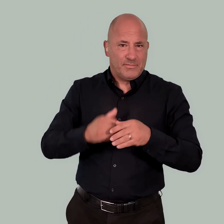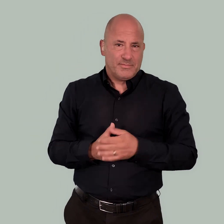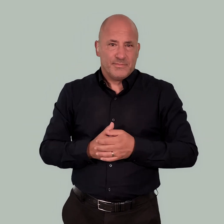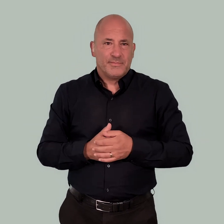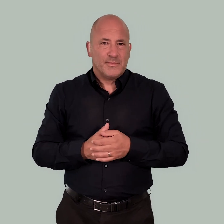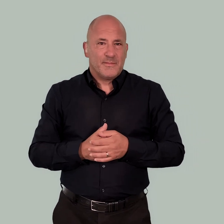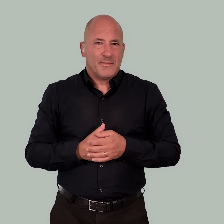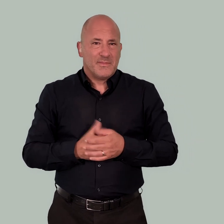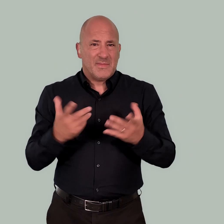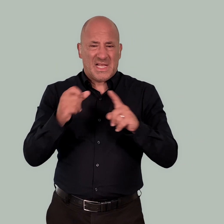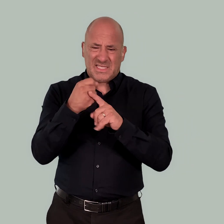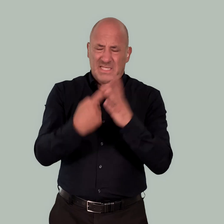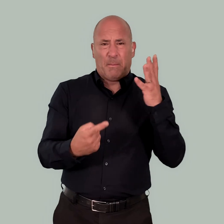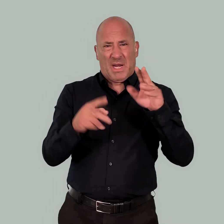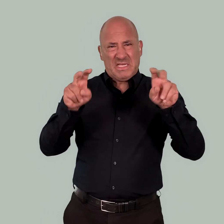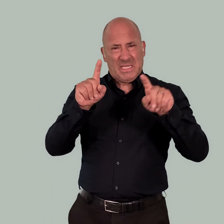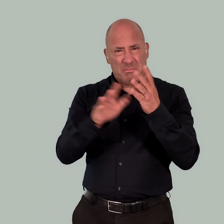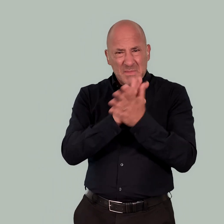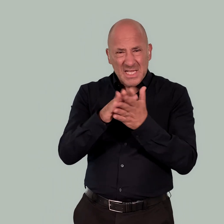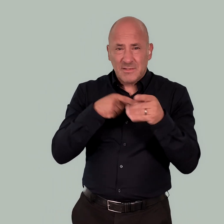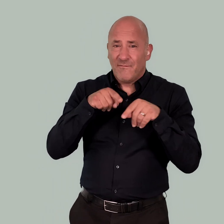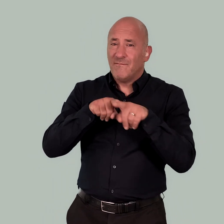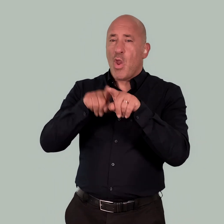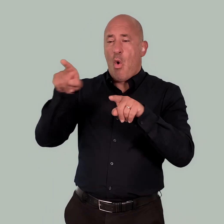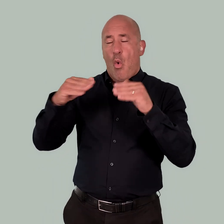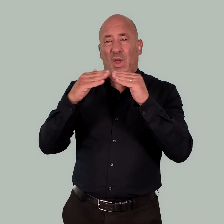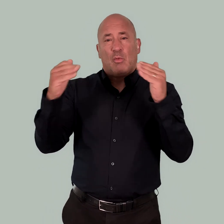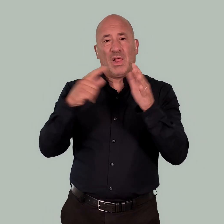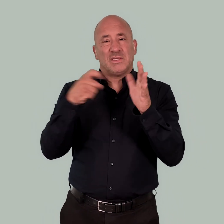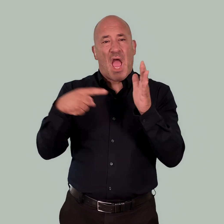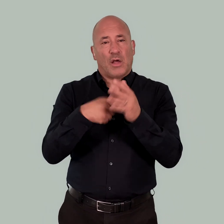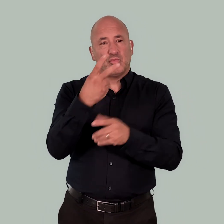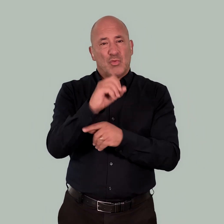The term “disability” follows the core definition of disability